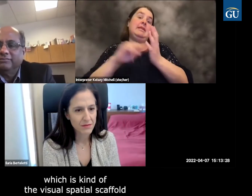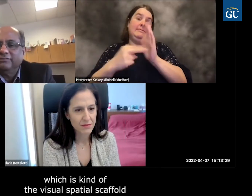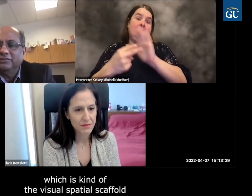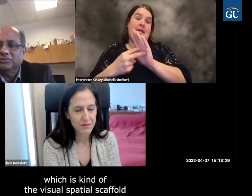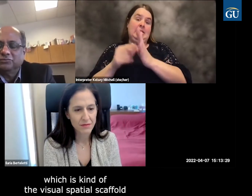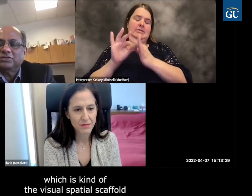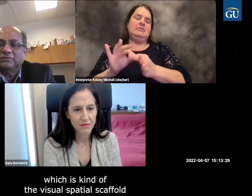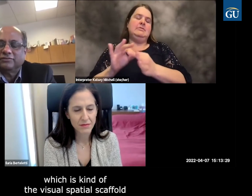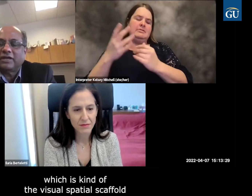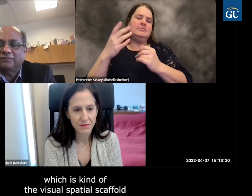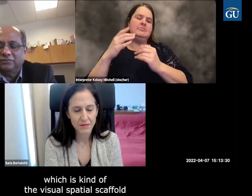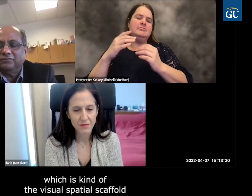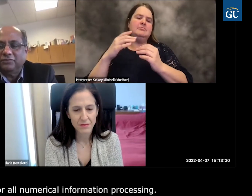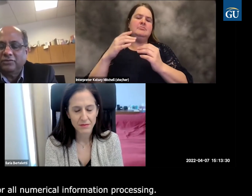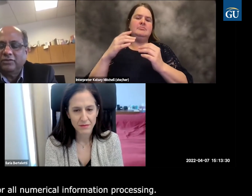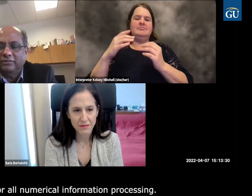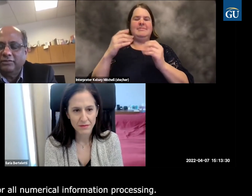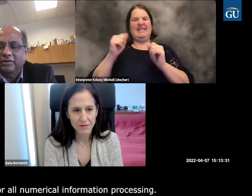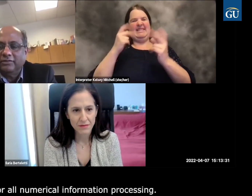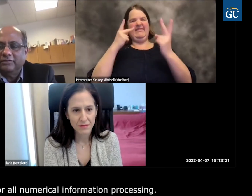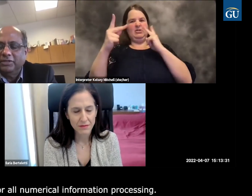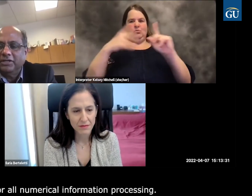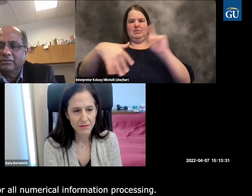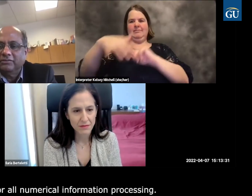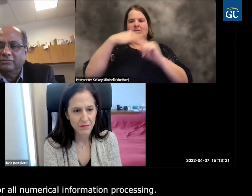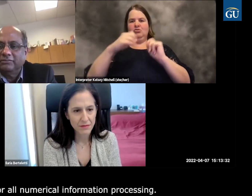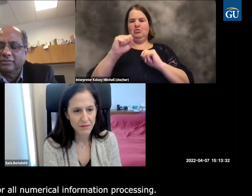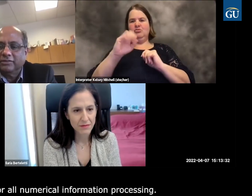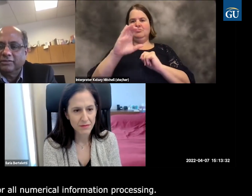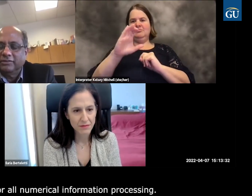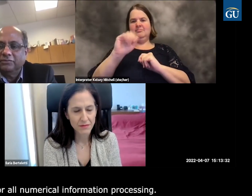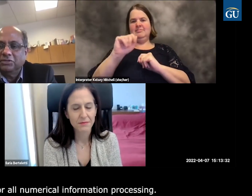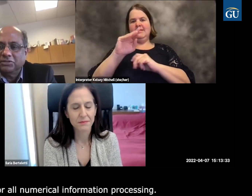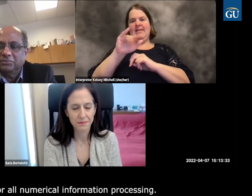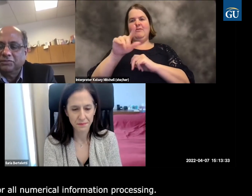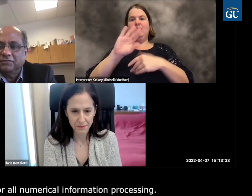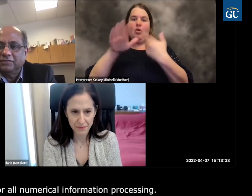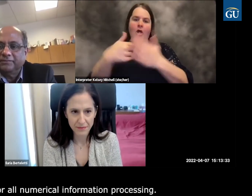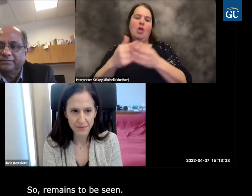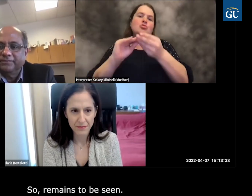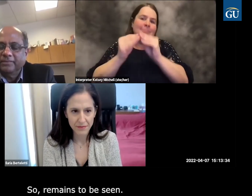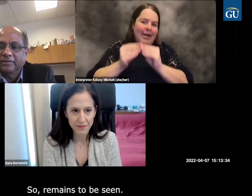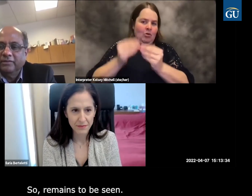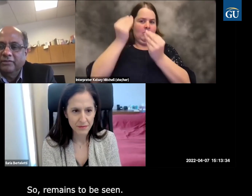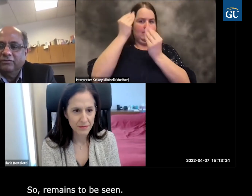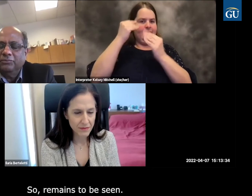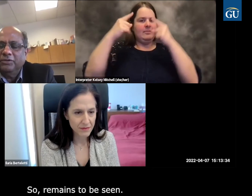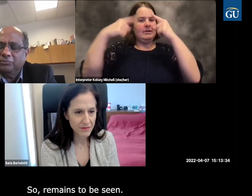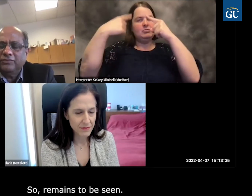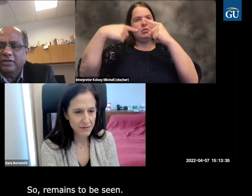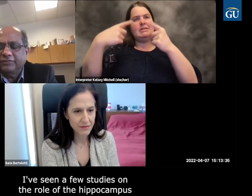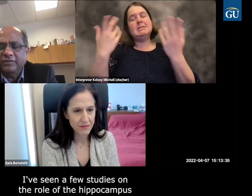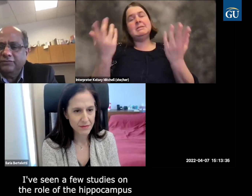visual spatial scaffold for all numerical uh information processing